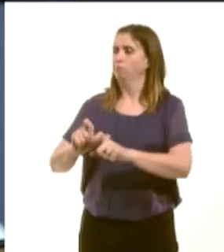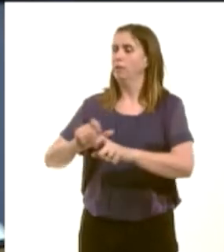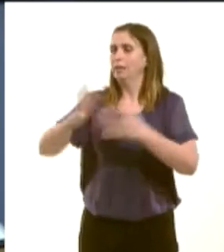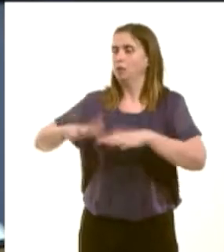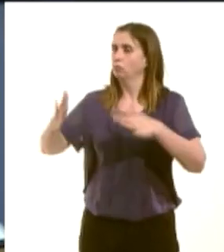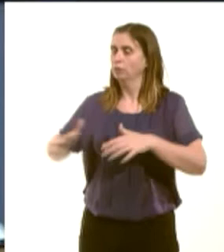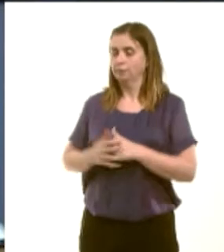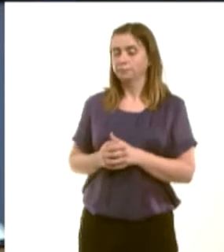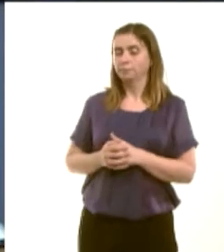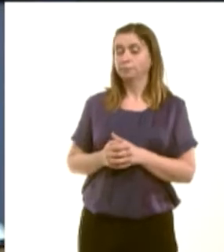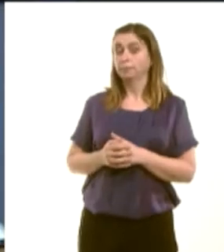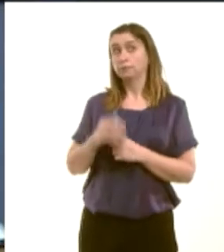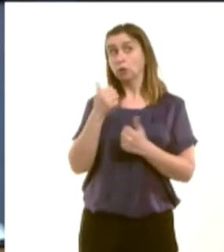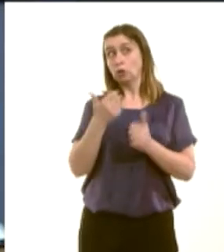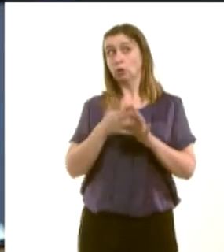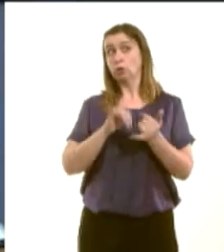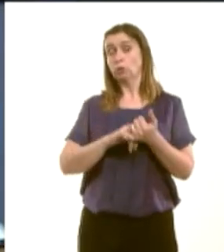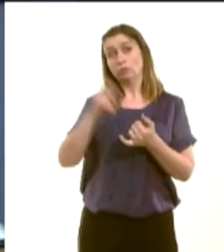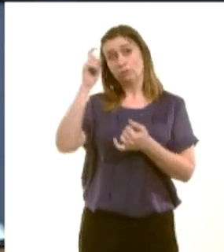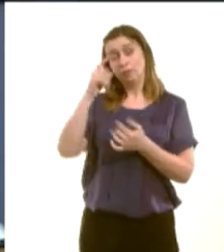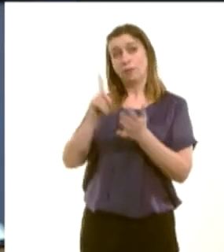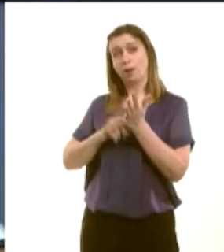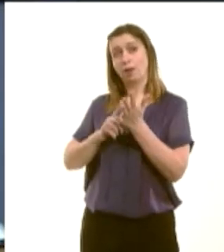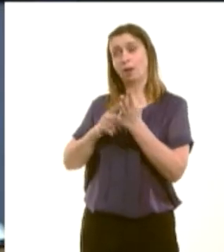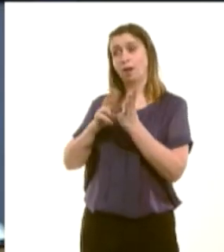First Minister, that the proposals to close Llanwrtyd surgery in August have been taken